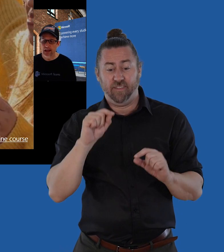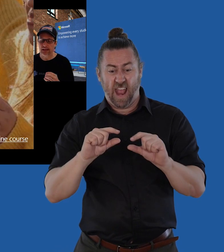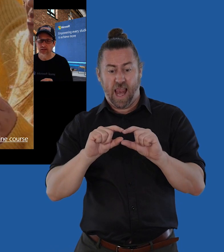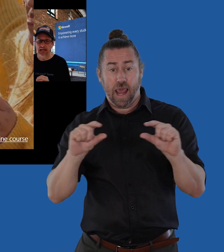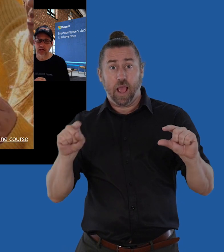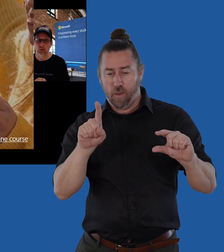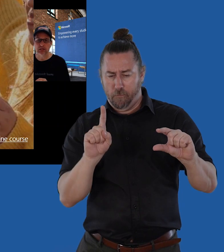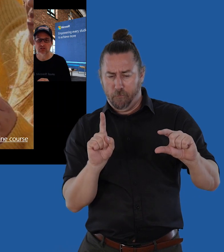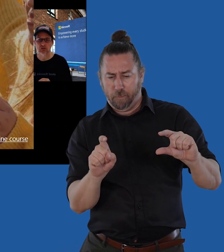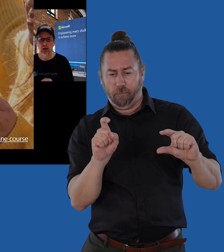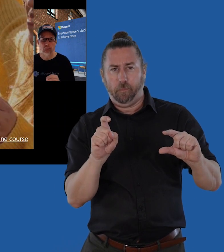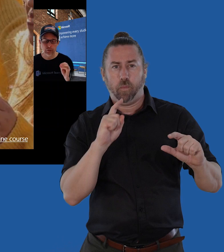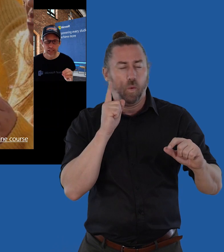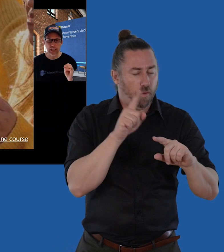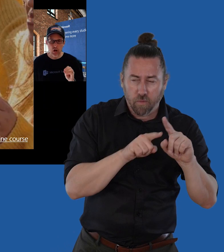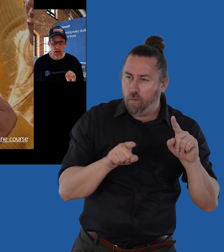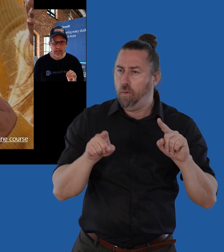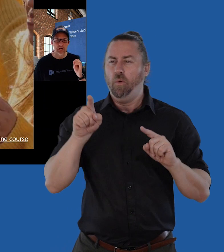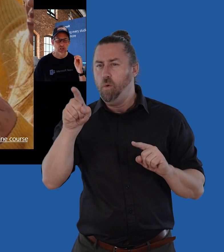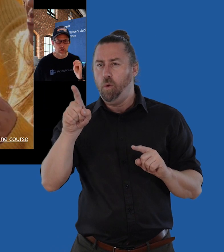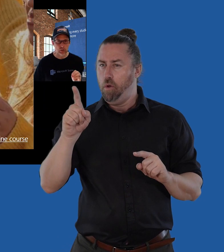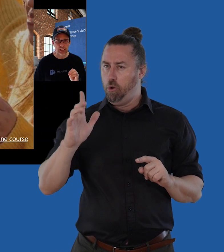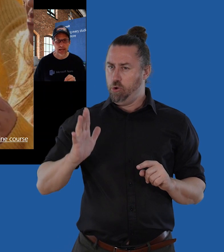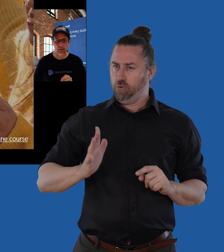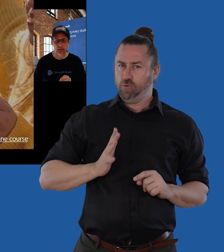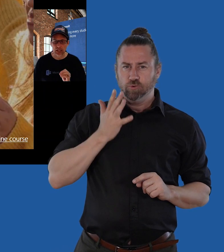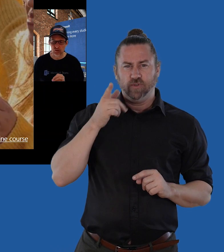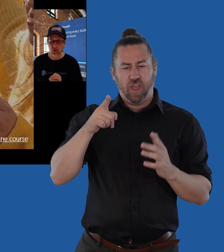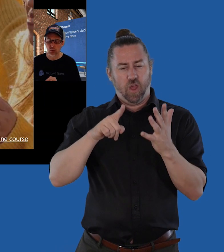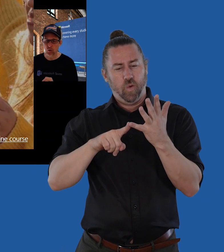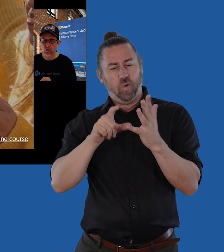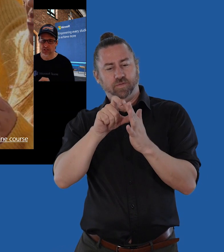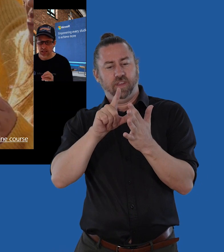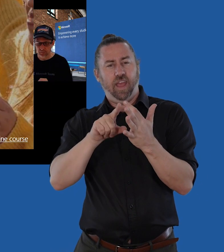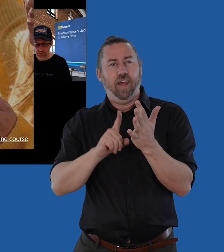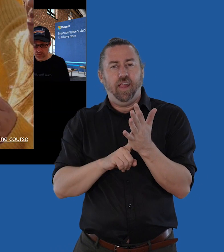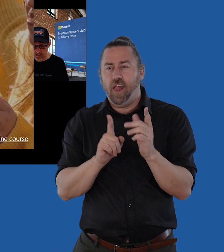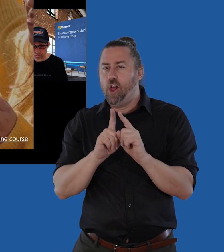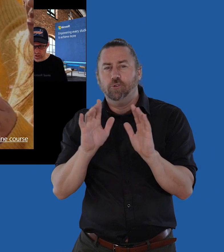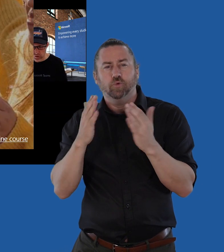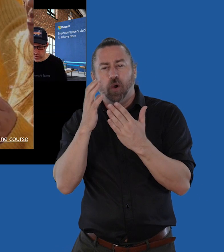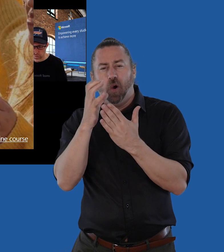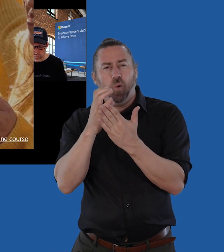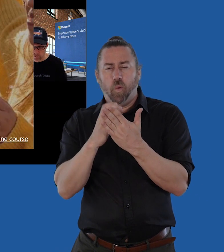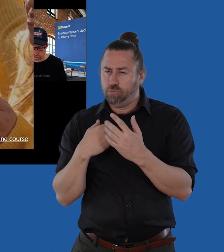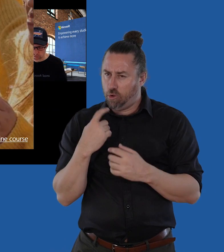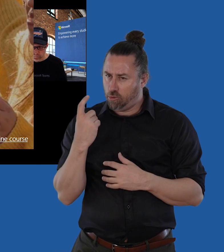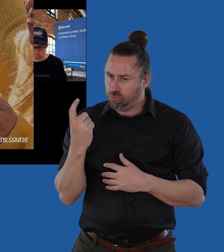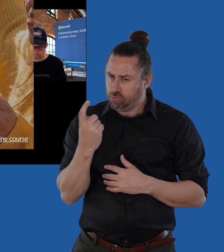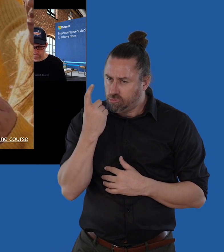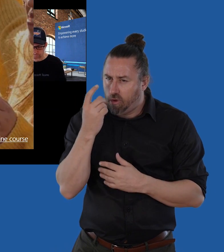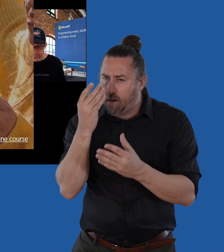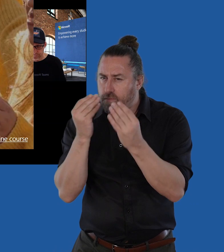and that will take you into a really nice UDL intro course if this is something new for you.